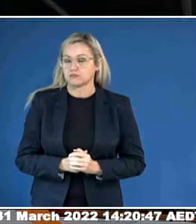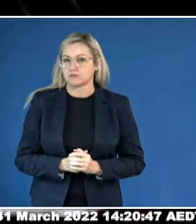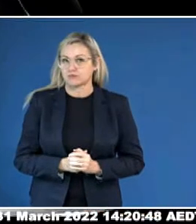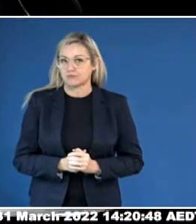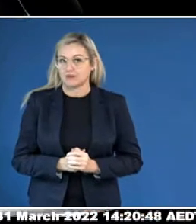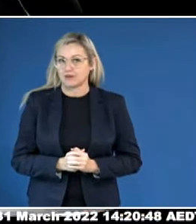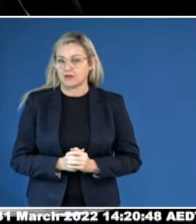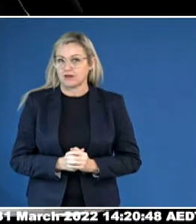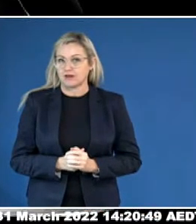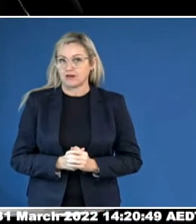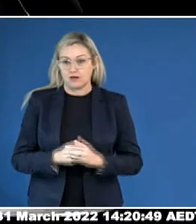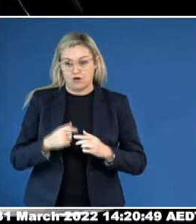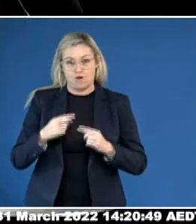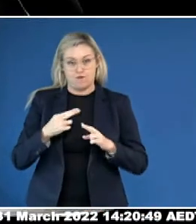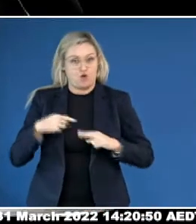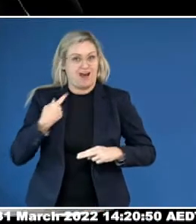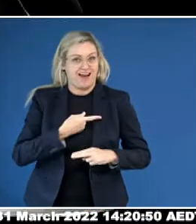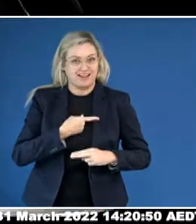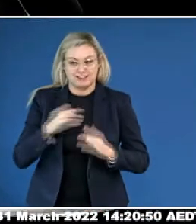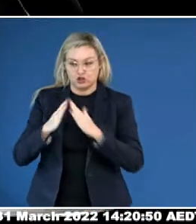setting can indeed be a typical home with a door.